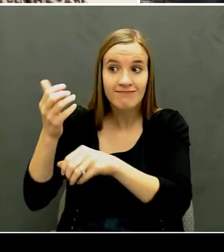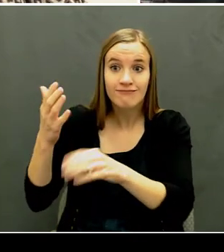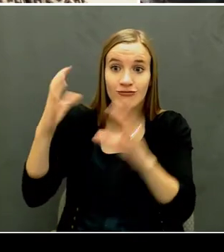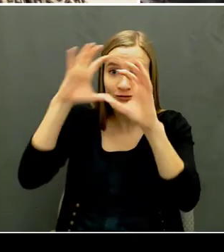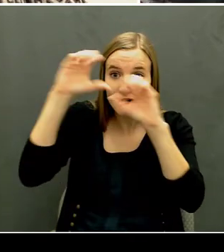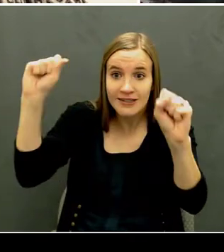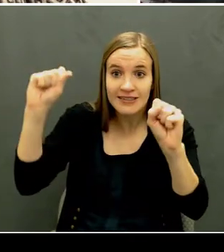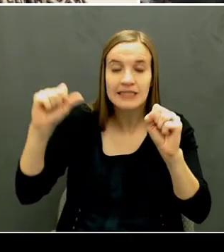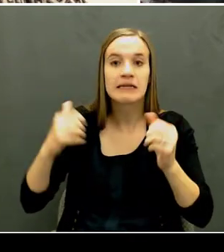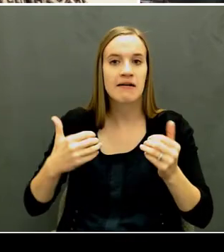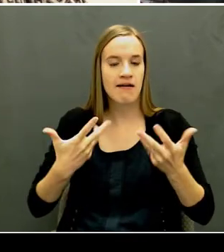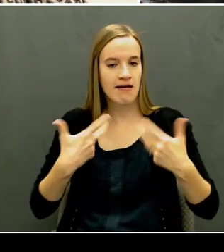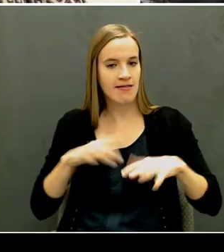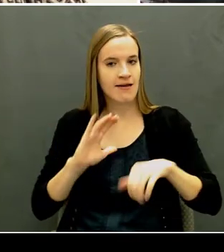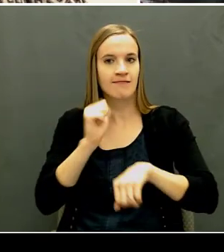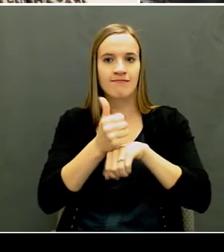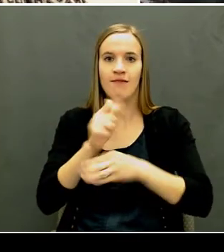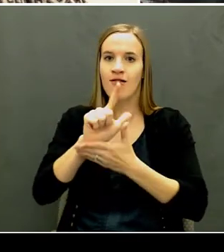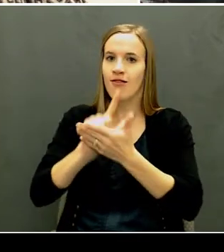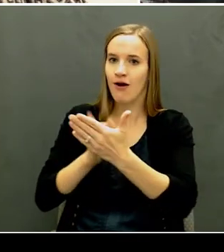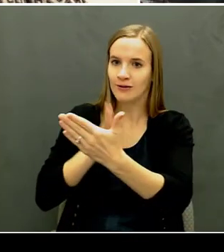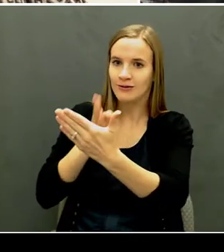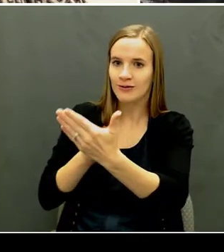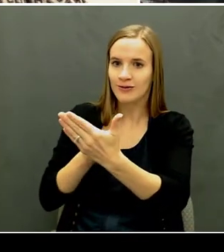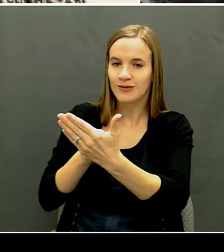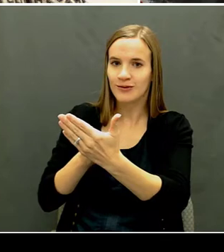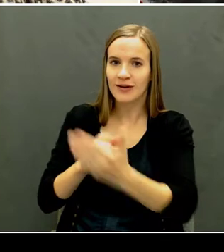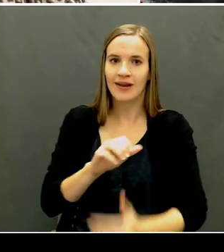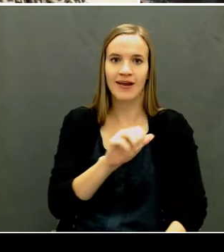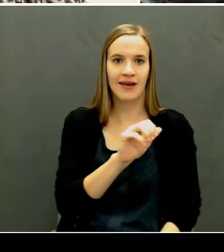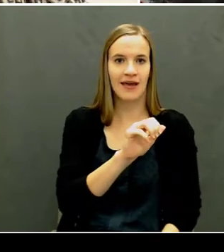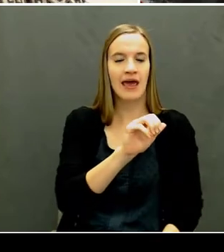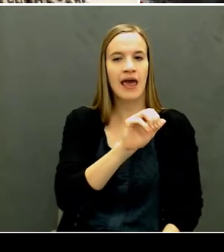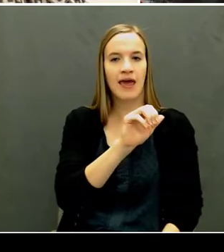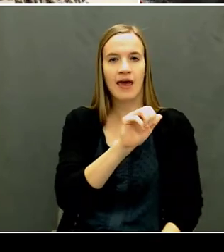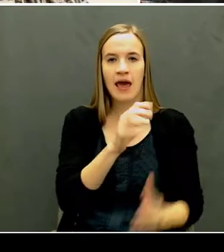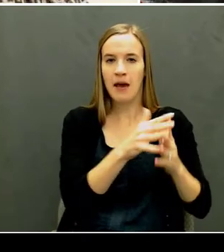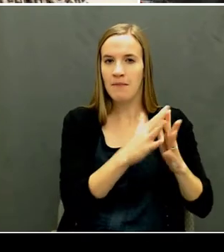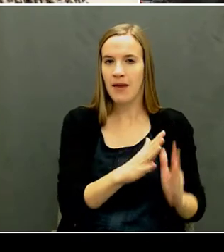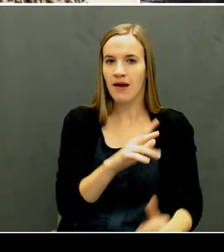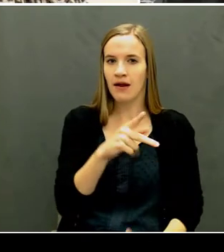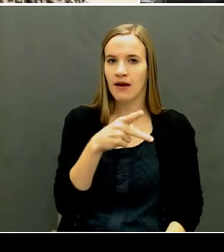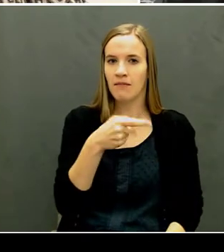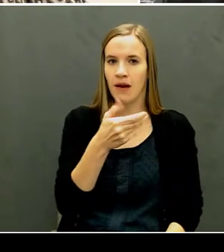APTA vs. Lewis, meaning the American Public Transit Association versus, against Secretary